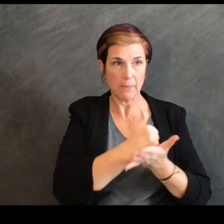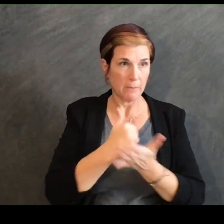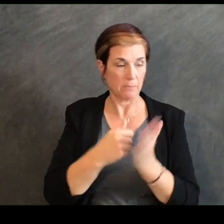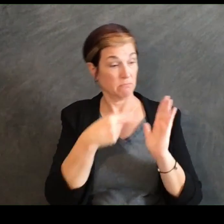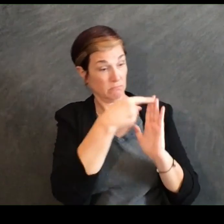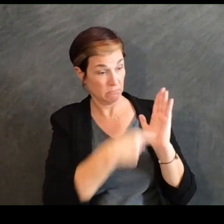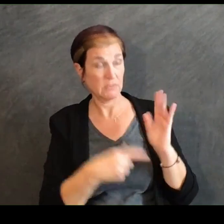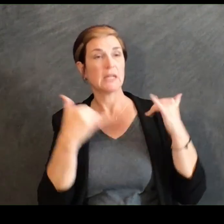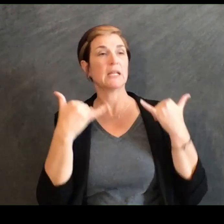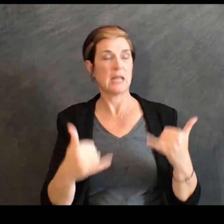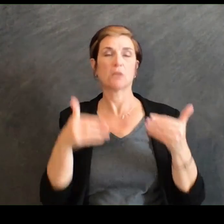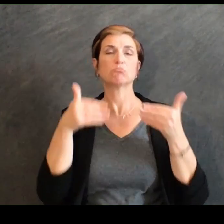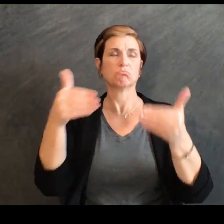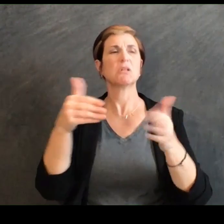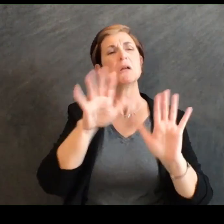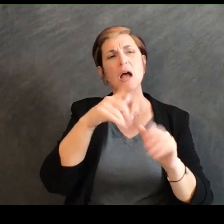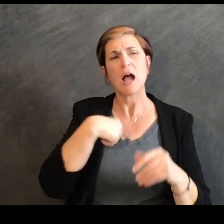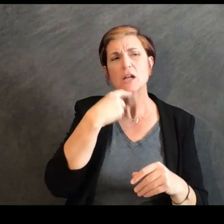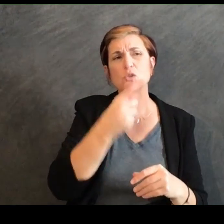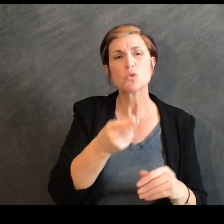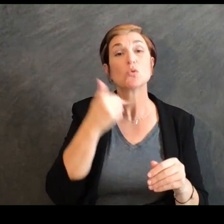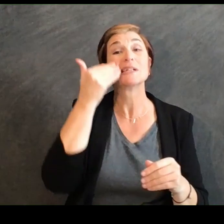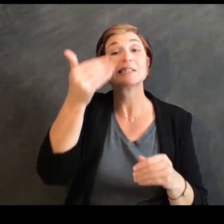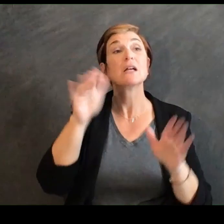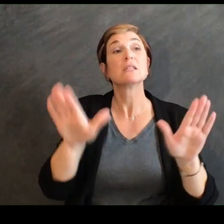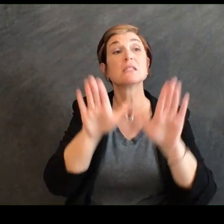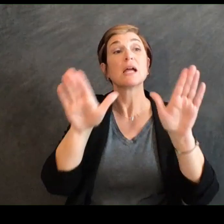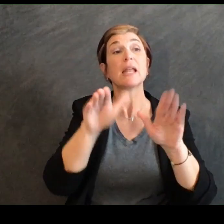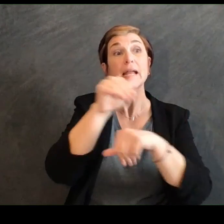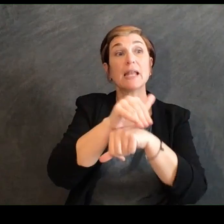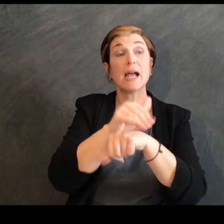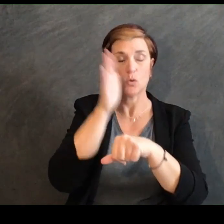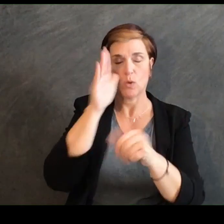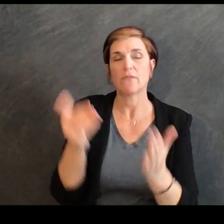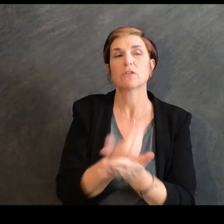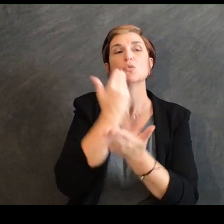announcing as I said Sunday night and this will start very quickly and we have